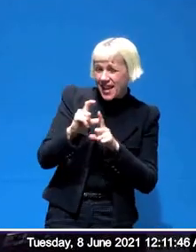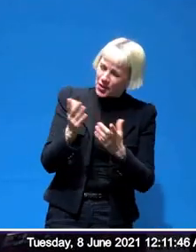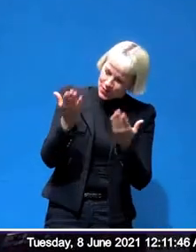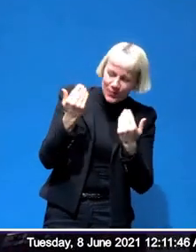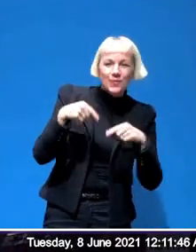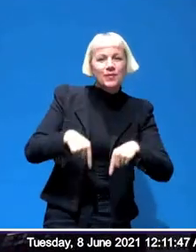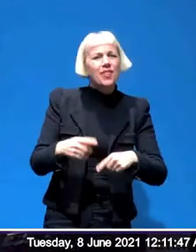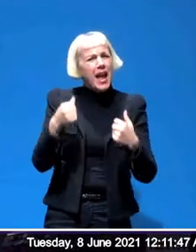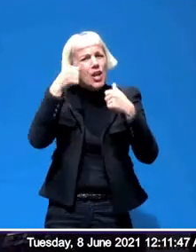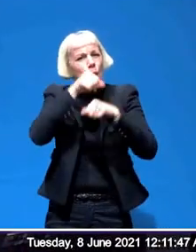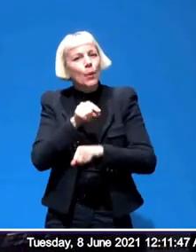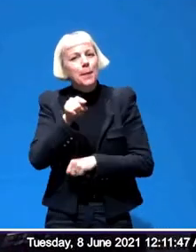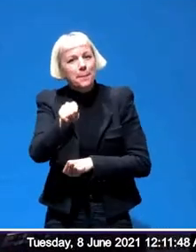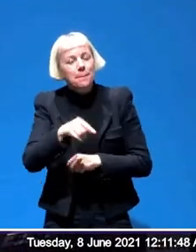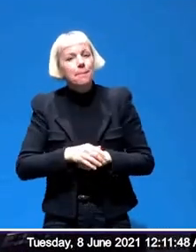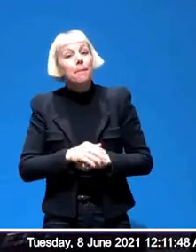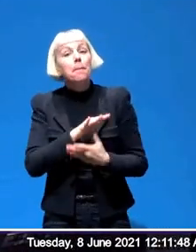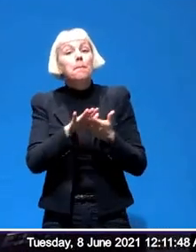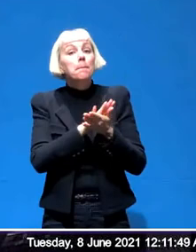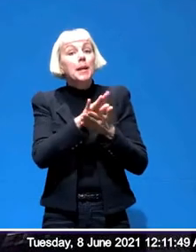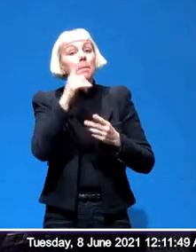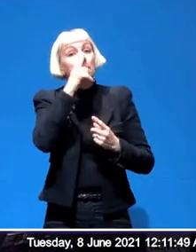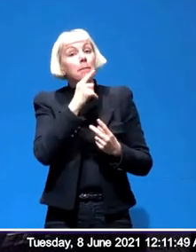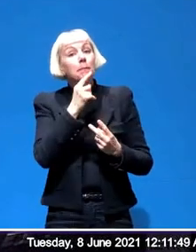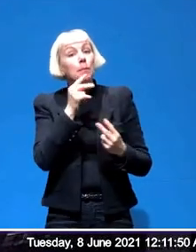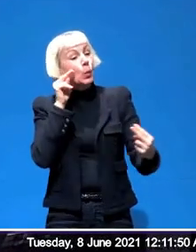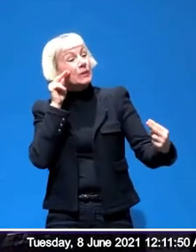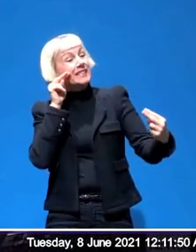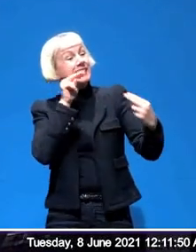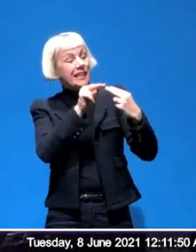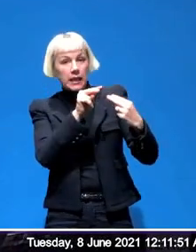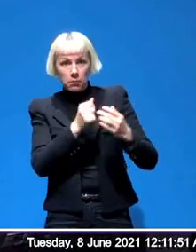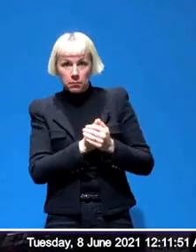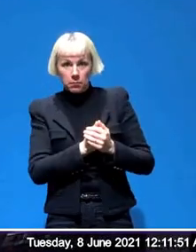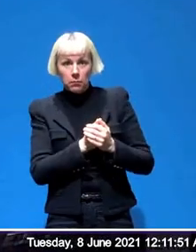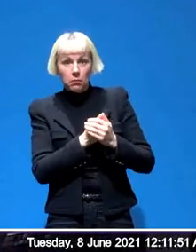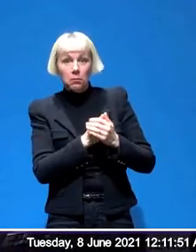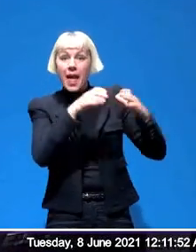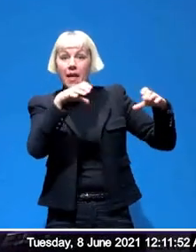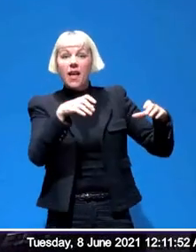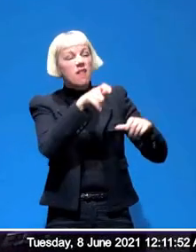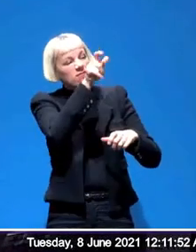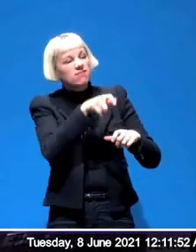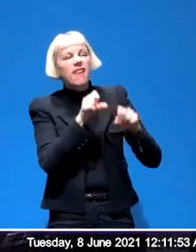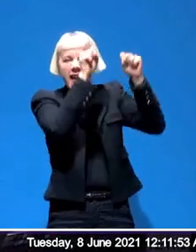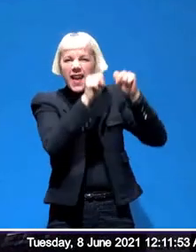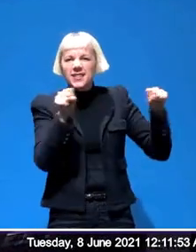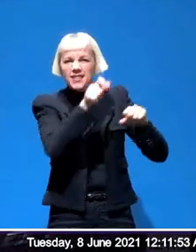So I believe that --- you know, he's being seen by an exercise physiologist in his bathers, so if there was anything inappropriate, I'm pretty sure